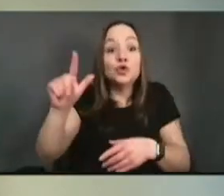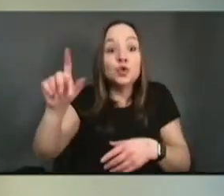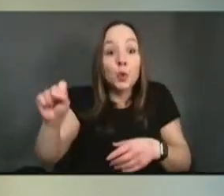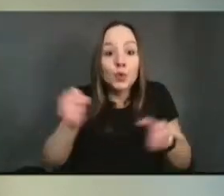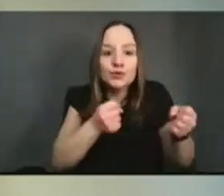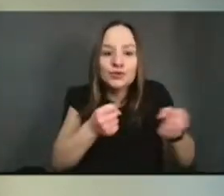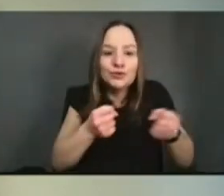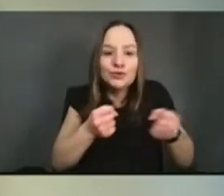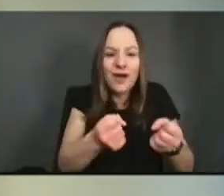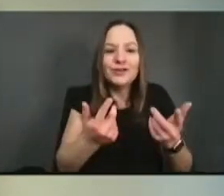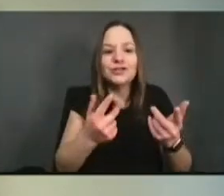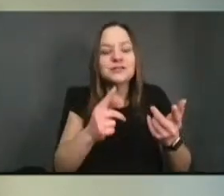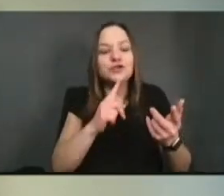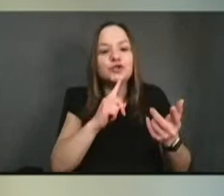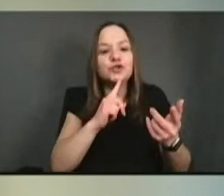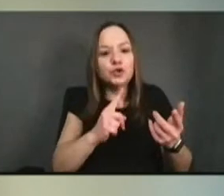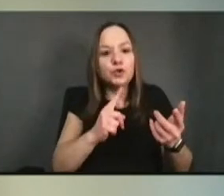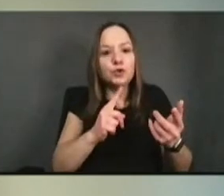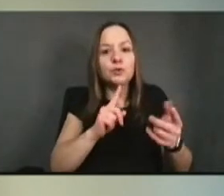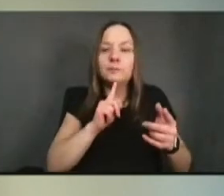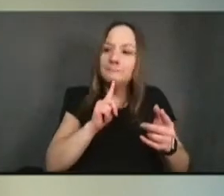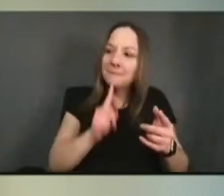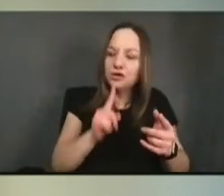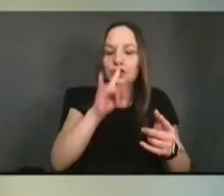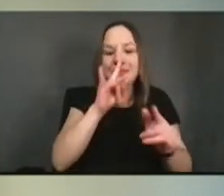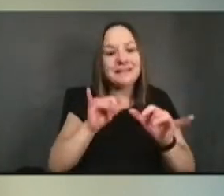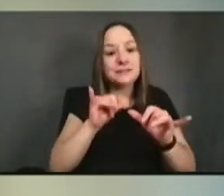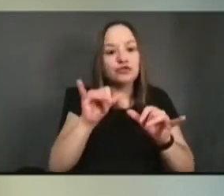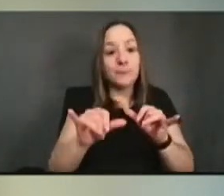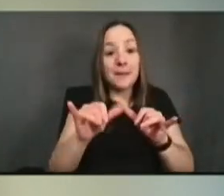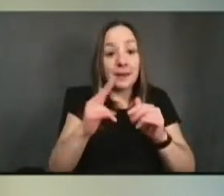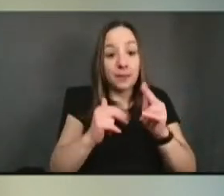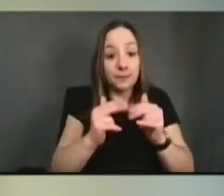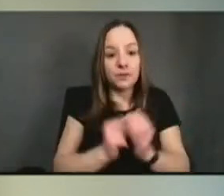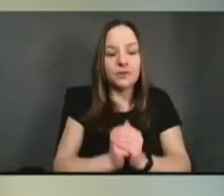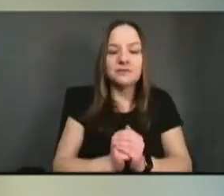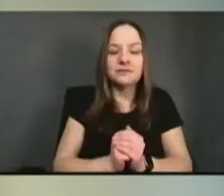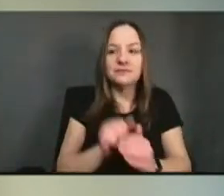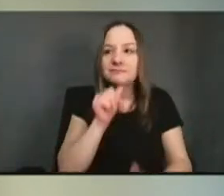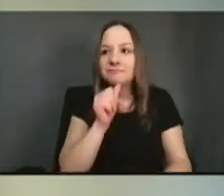to keep guard students in